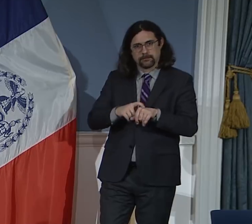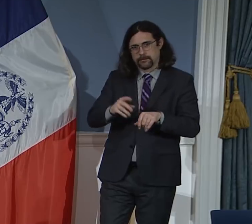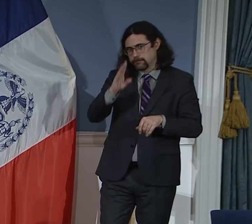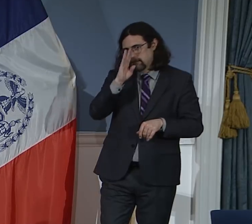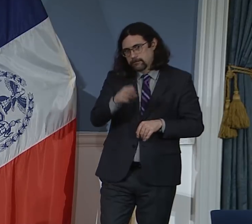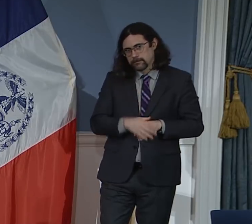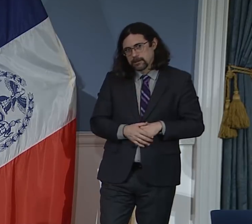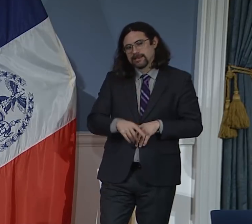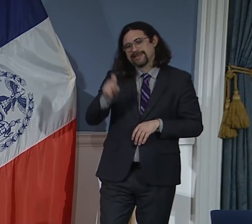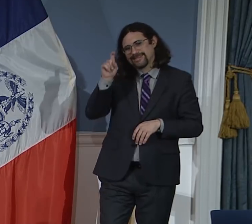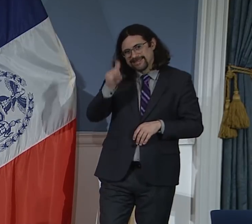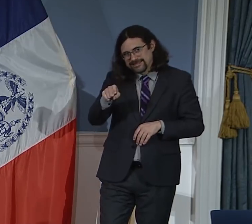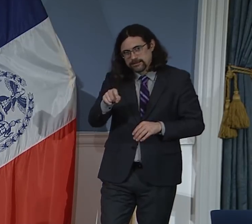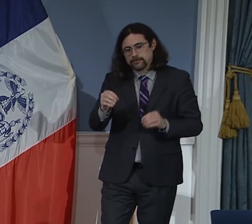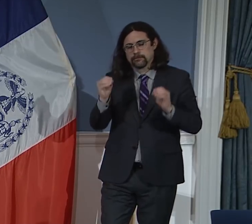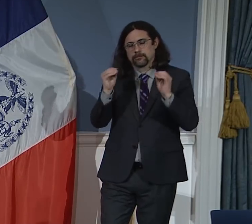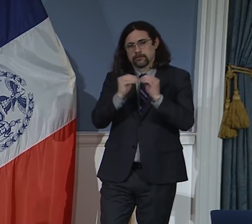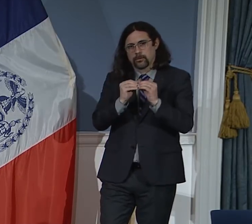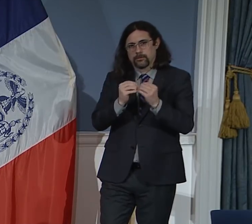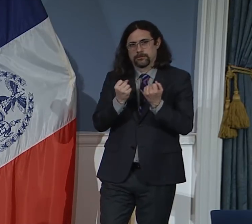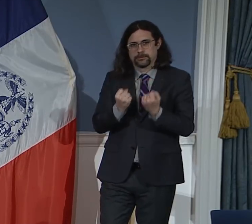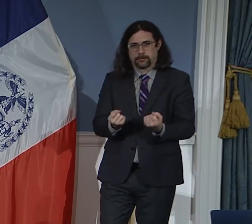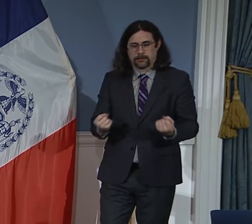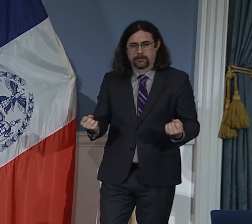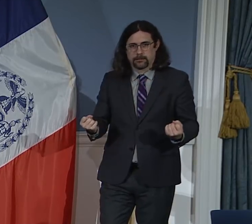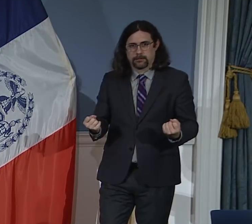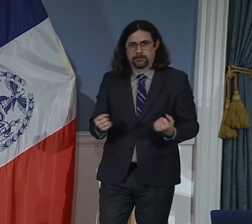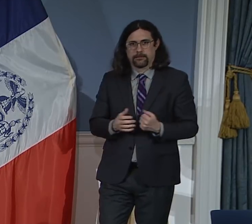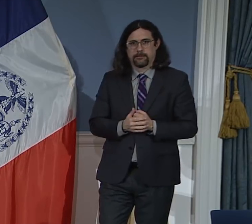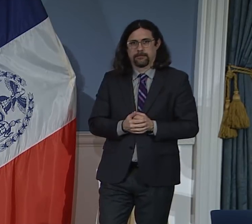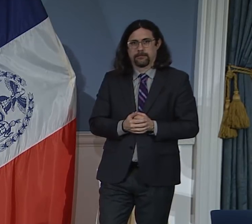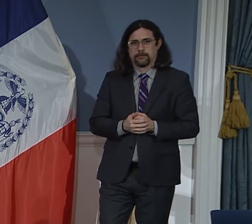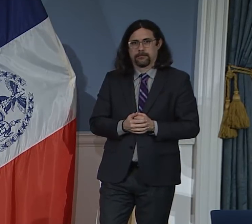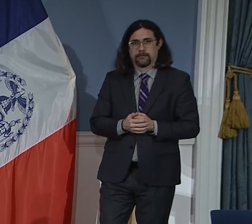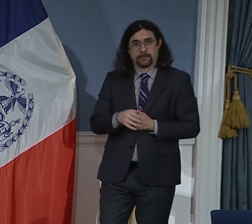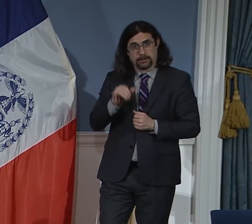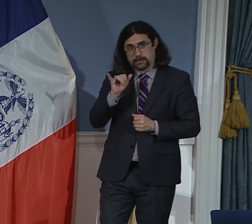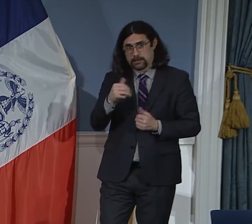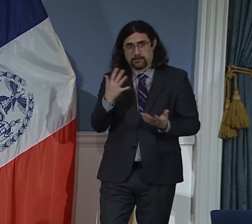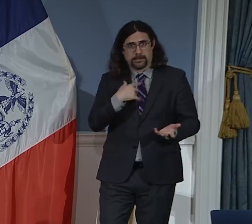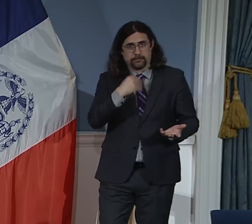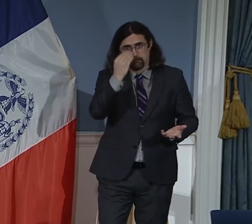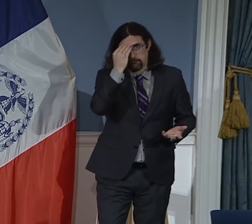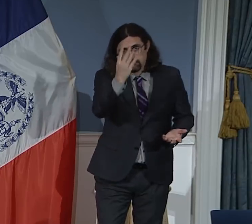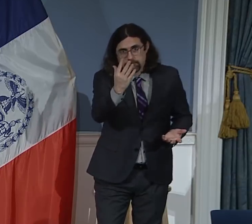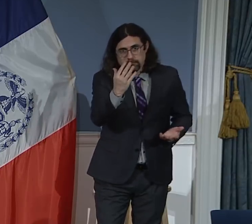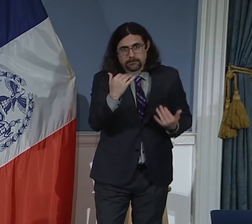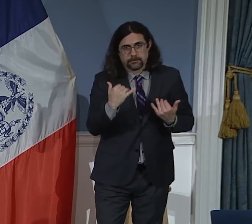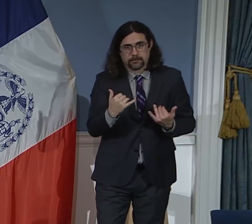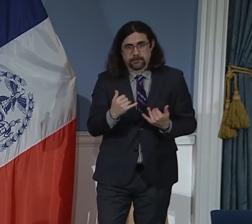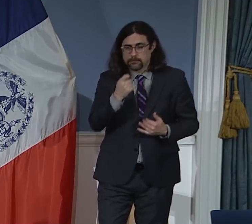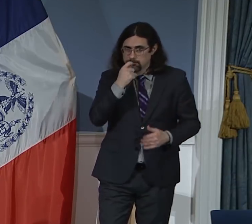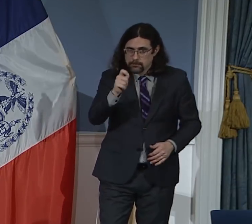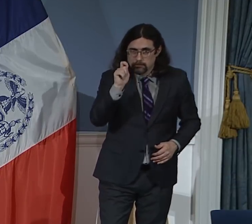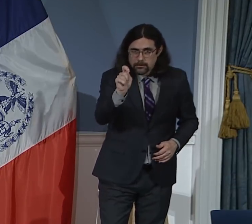BELU BNTAN D HONEST THAT WE MUST BE RESUPPLIED.